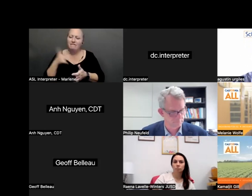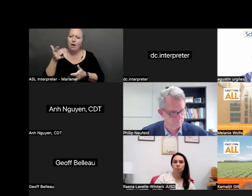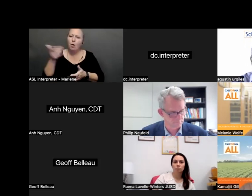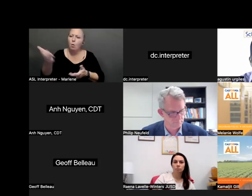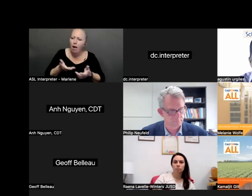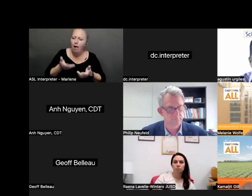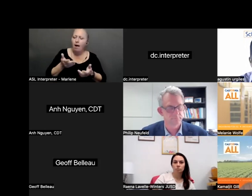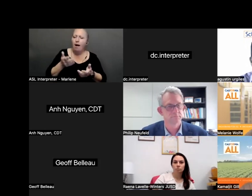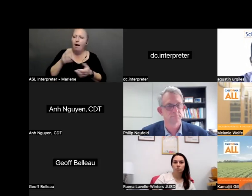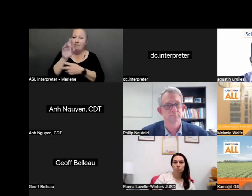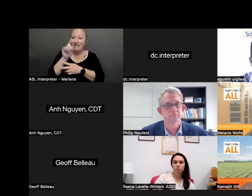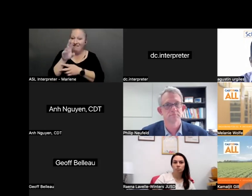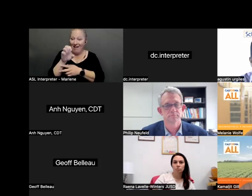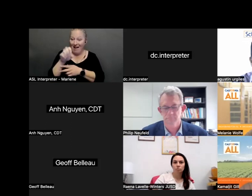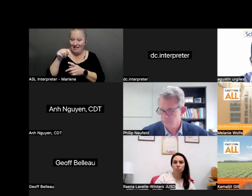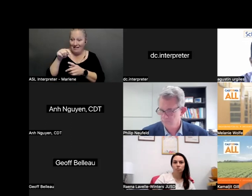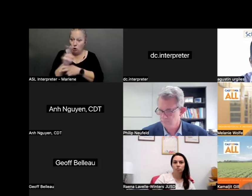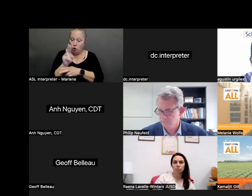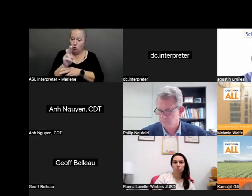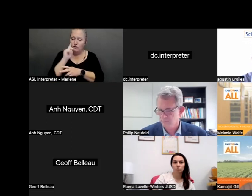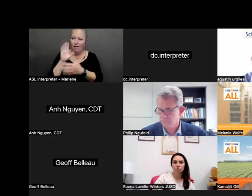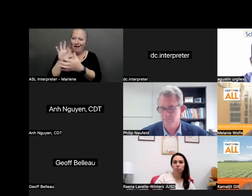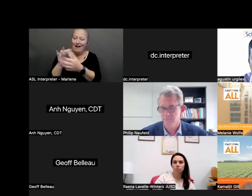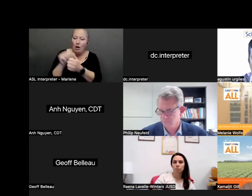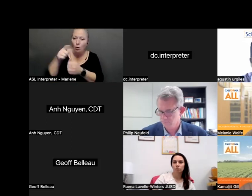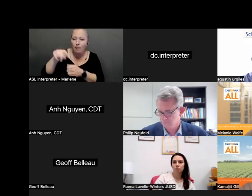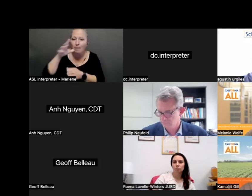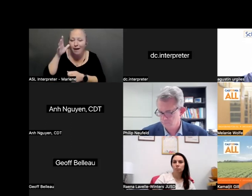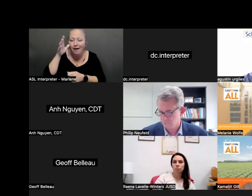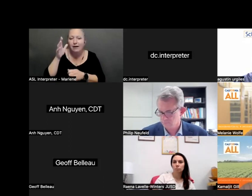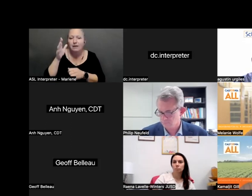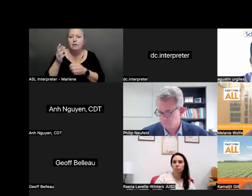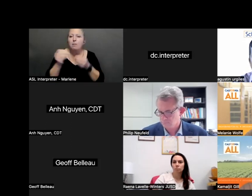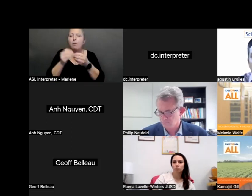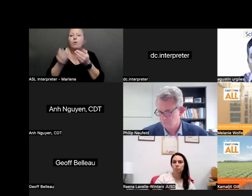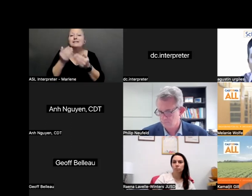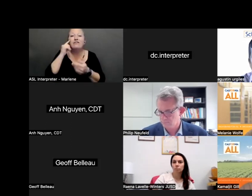the devices are used to connect with them at the times that are convenient with them, that